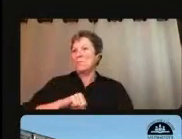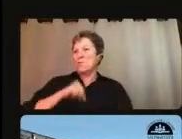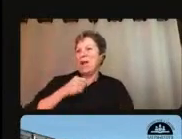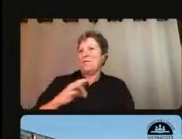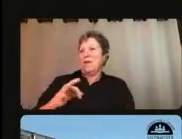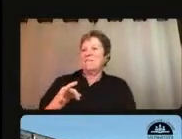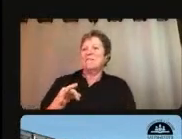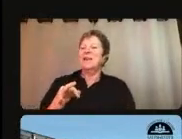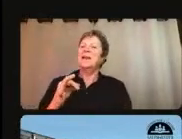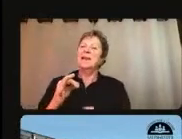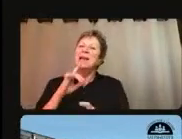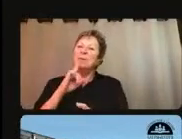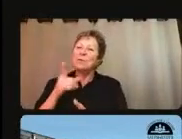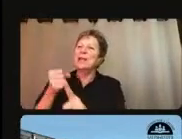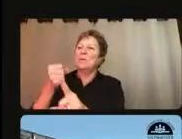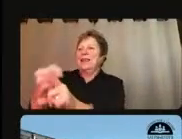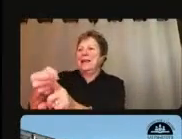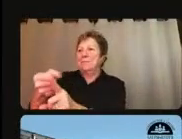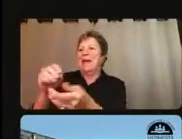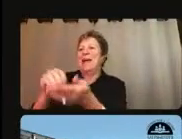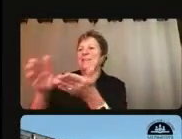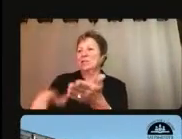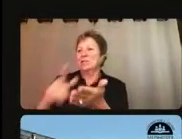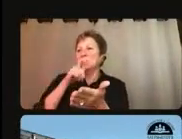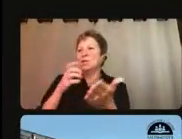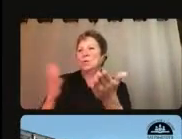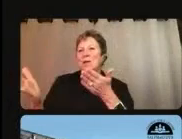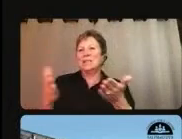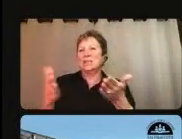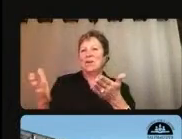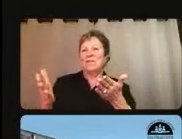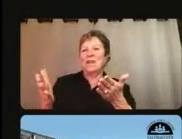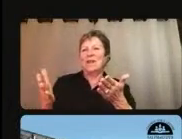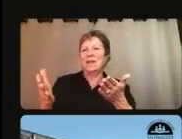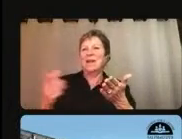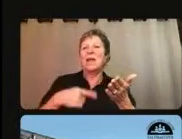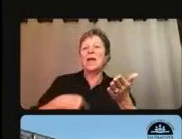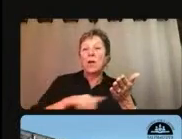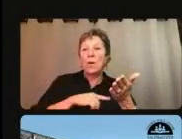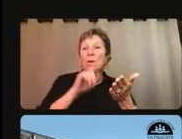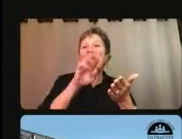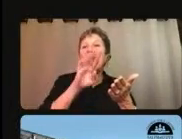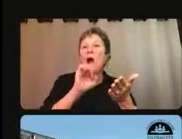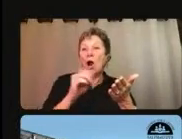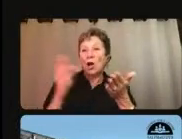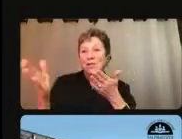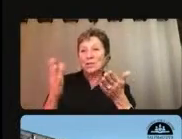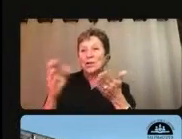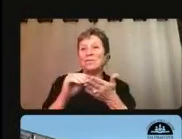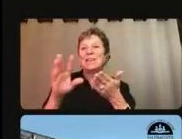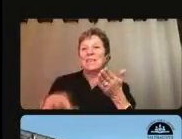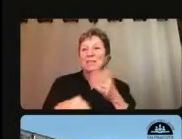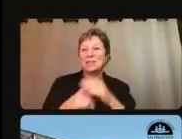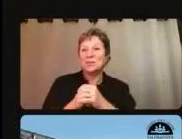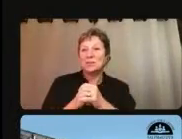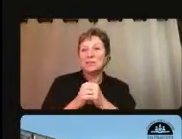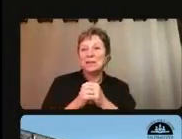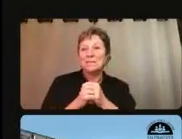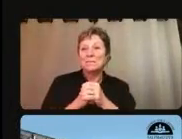CAN BE PROUD OF KNOWING WE ARE CHOOSING TO MAKE GOOD LIVES AND MAKE A DIFFERENCE IN THE LIVES